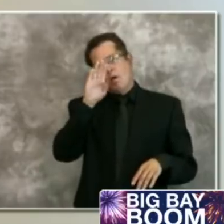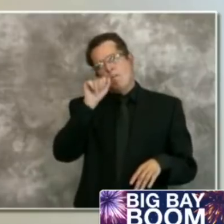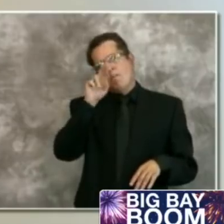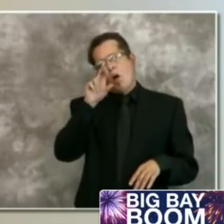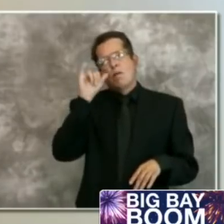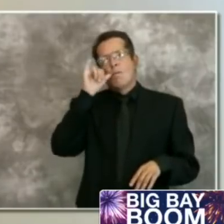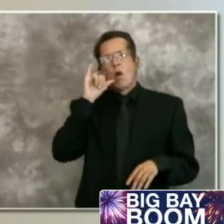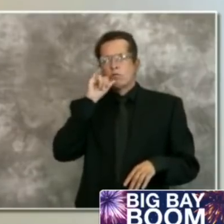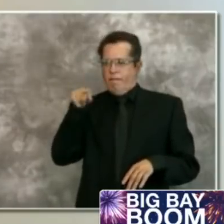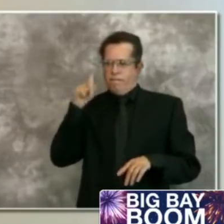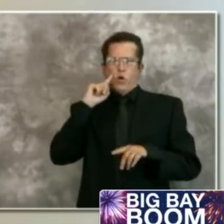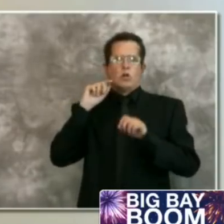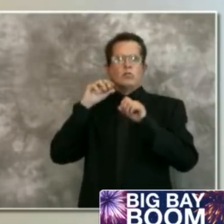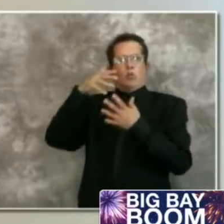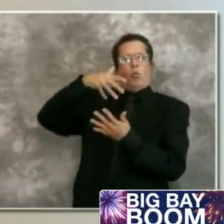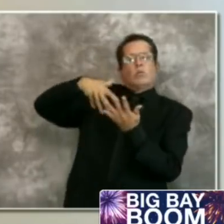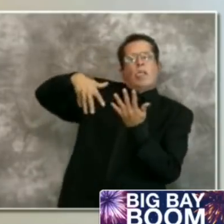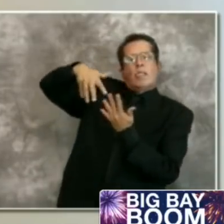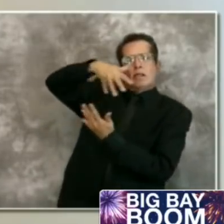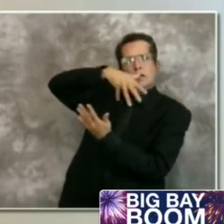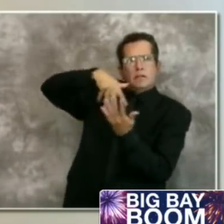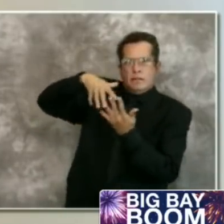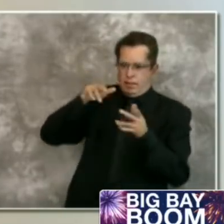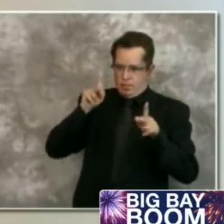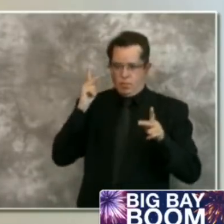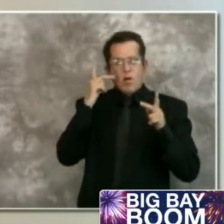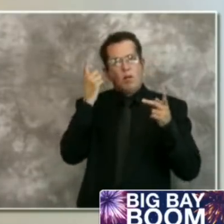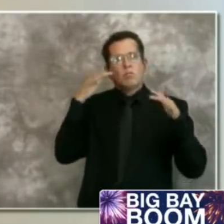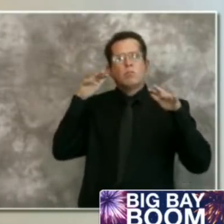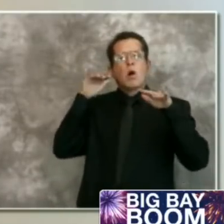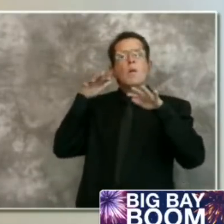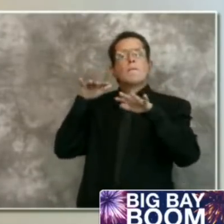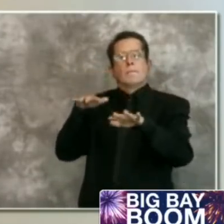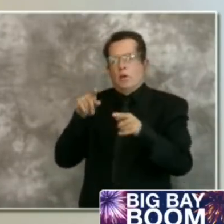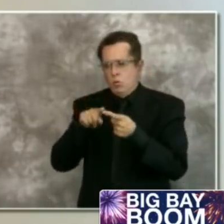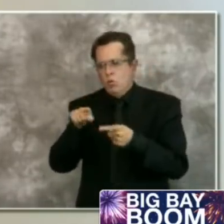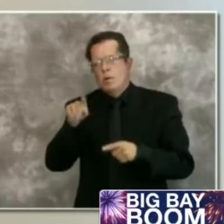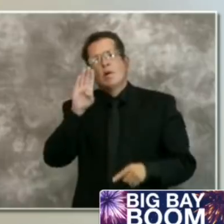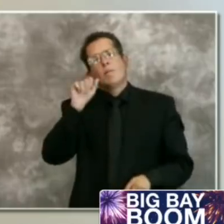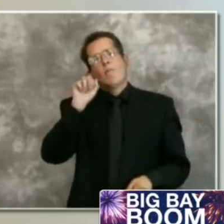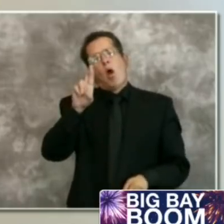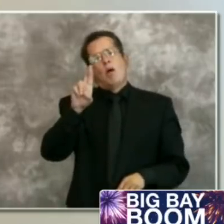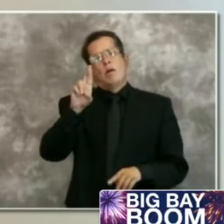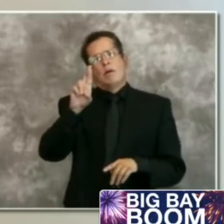CALIFORNIA. I TOOK THIS STEP OR COUNTIES. NOT IN DIEGO RATHER COUNTY. BECAUSE